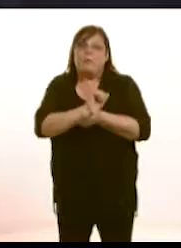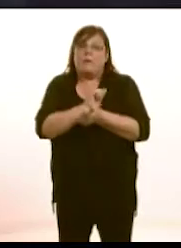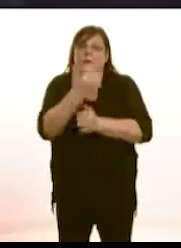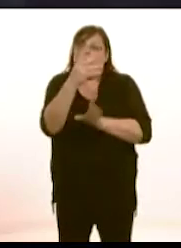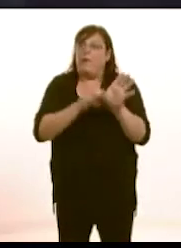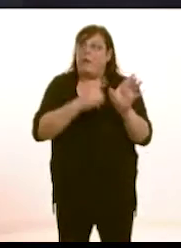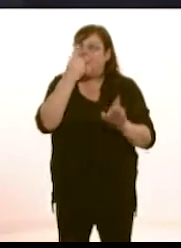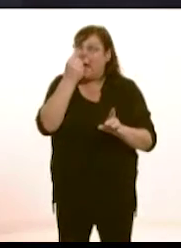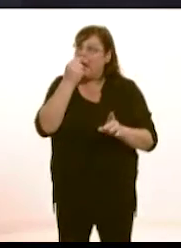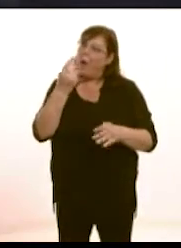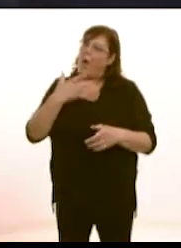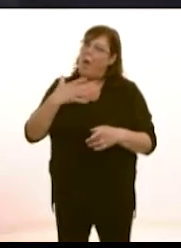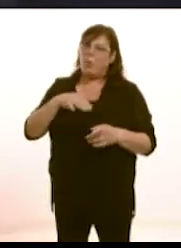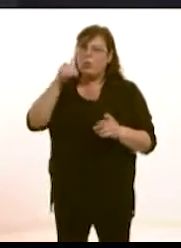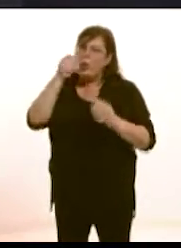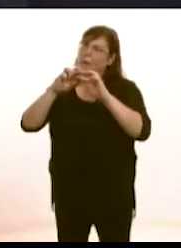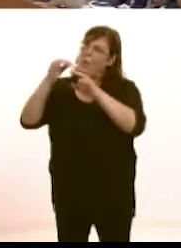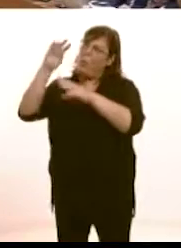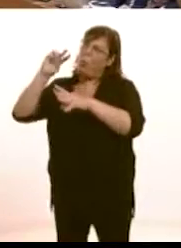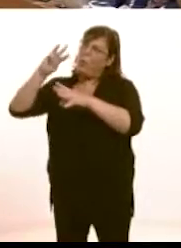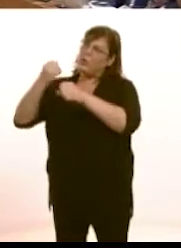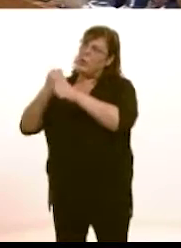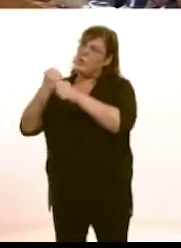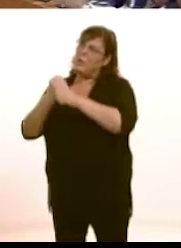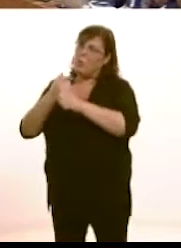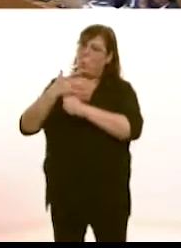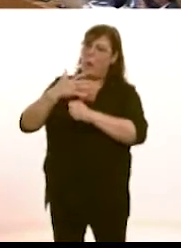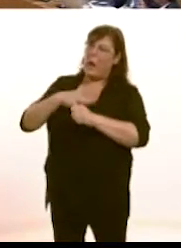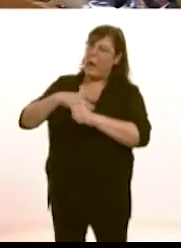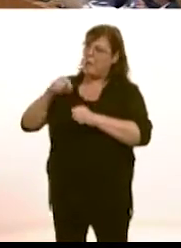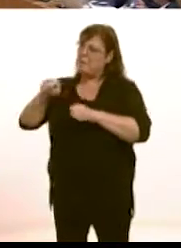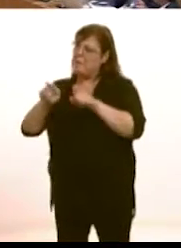something that can be looked at across the board here in Wales. Carwyn Jones: I think thatís a good model.